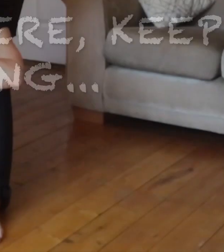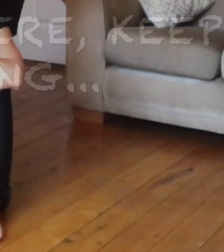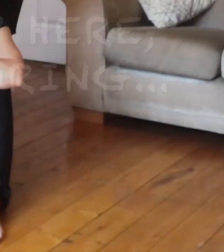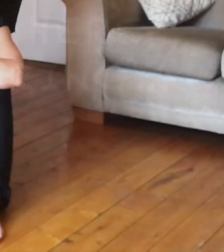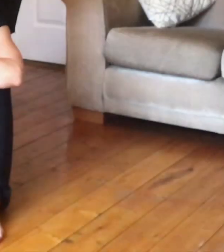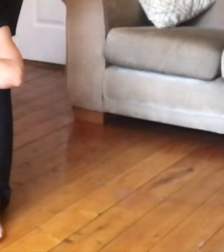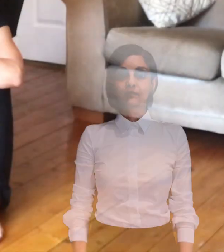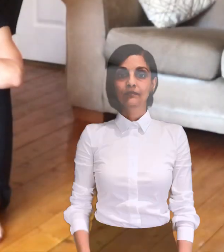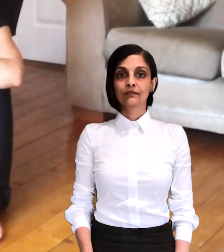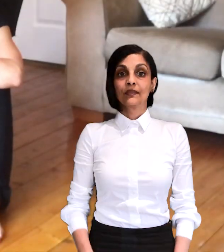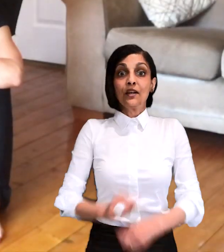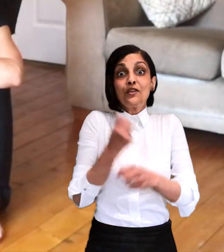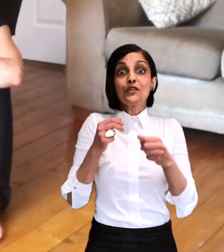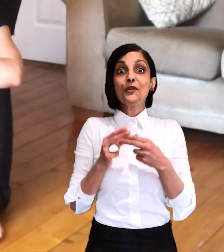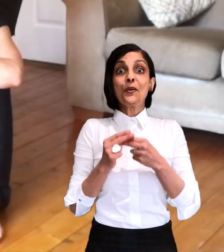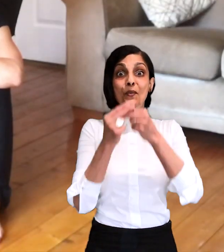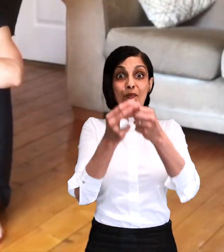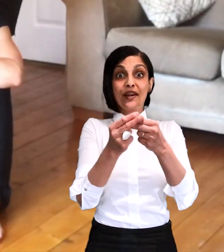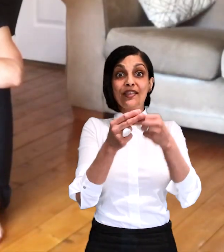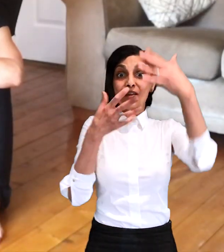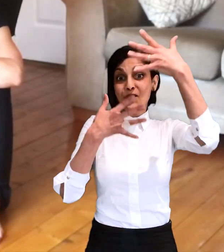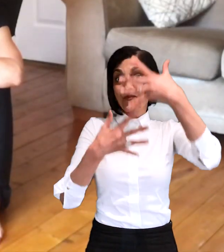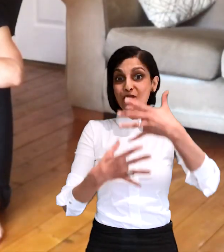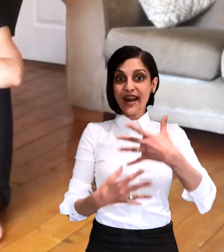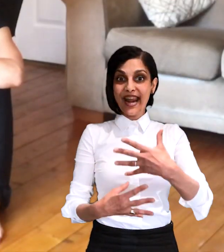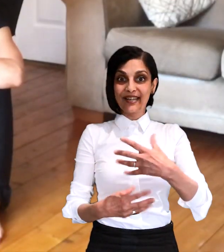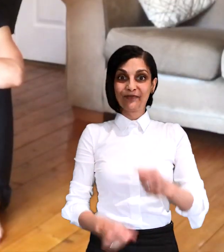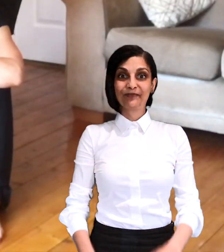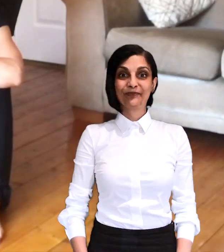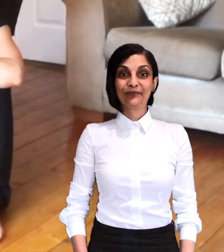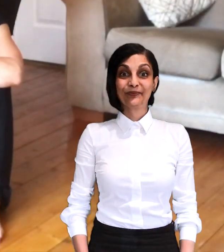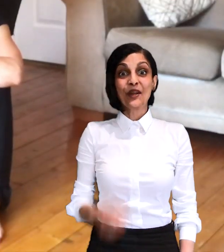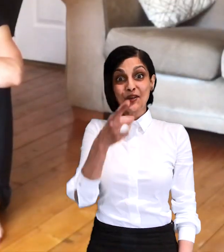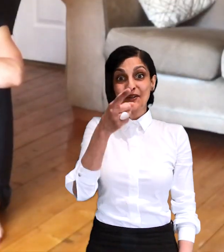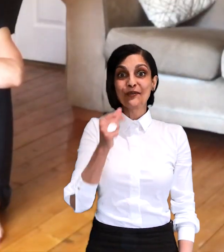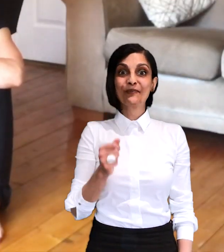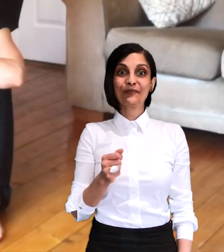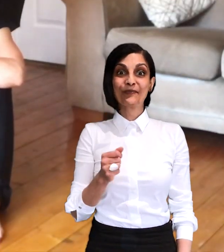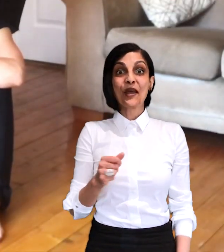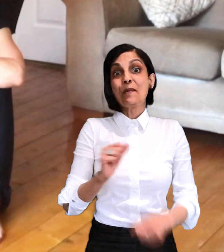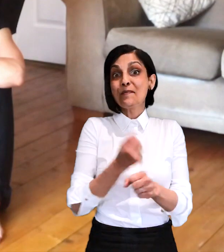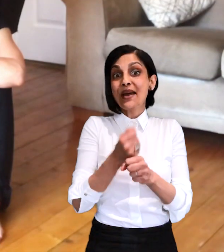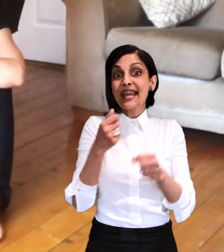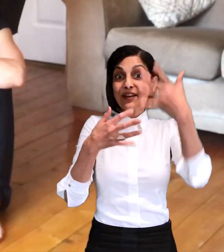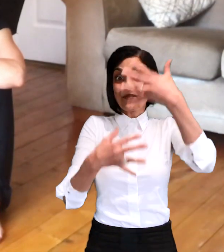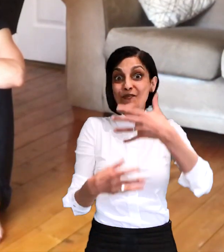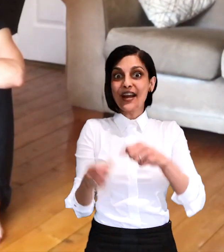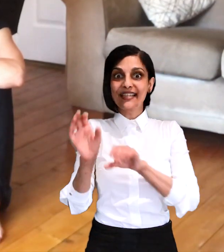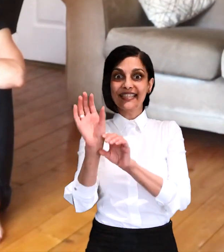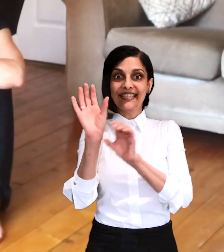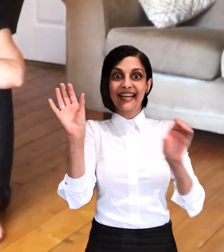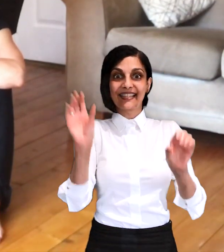If you would like something else to do, a bit later related to the rain, you could have a go at making a rain stick